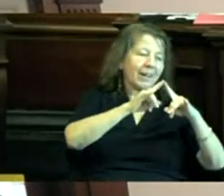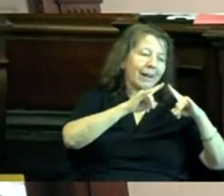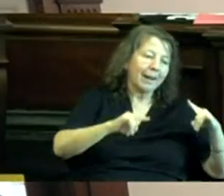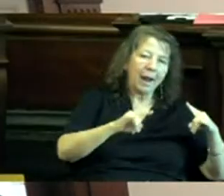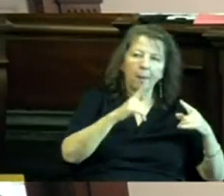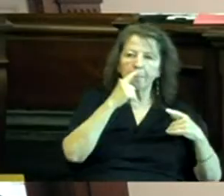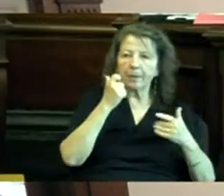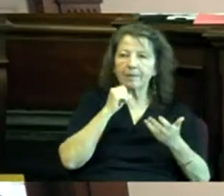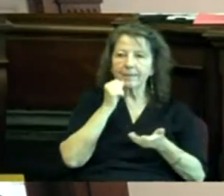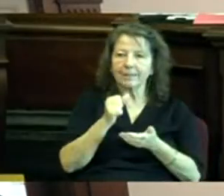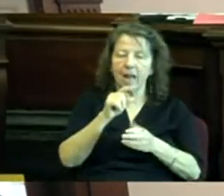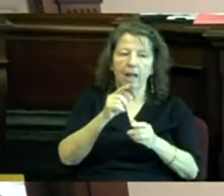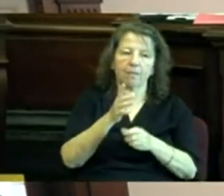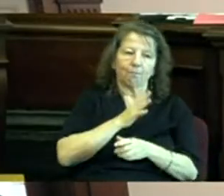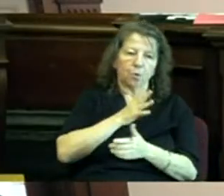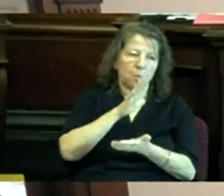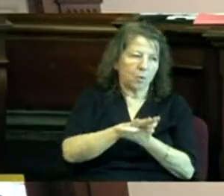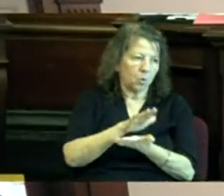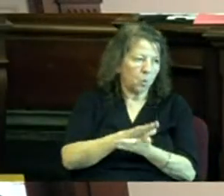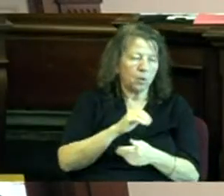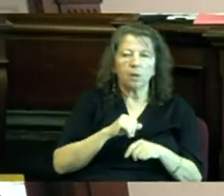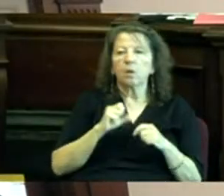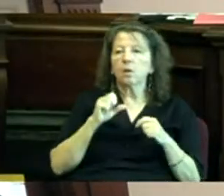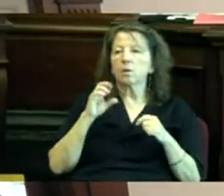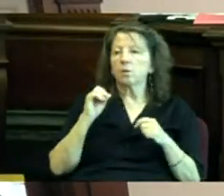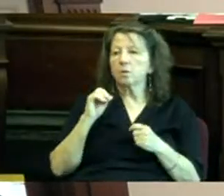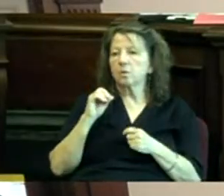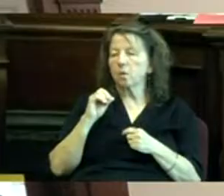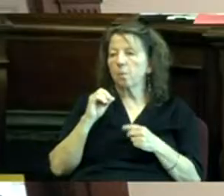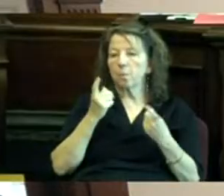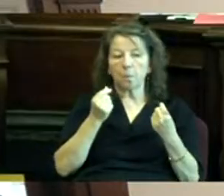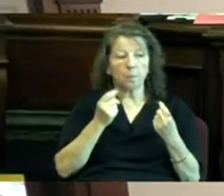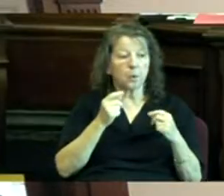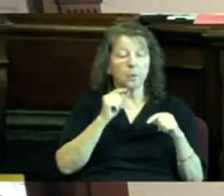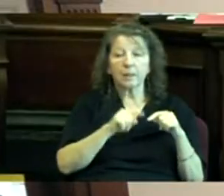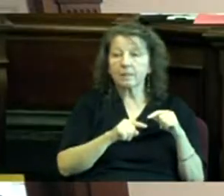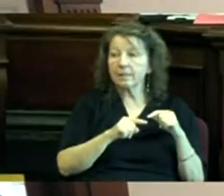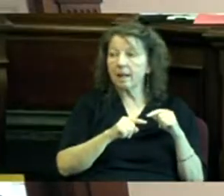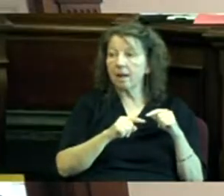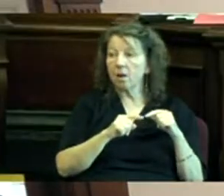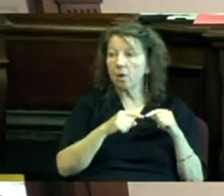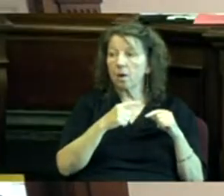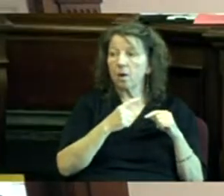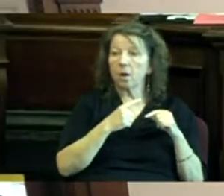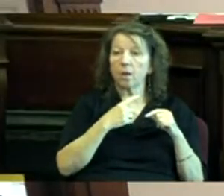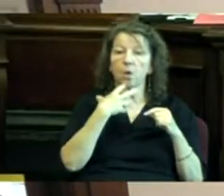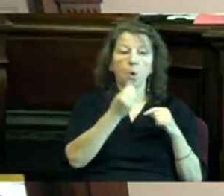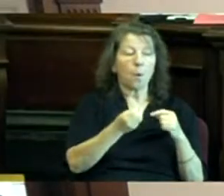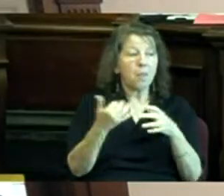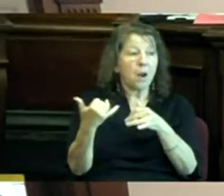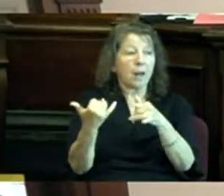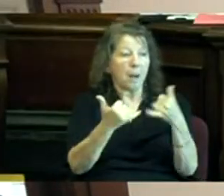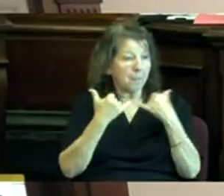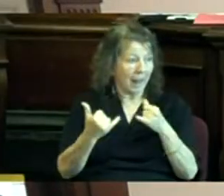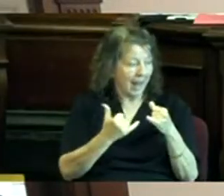some intensive training. And we we're calling it a camp because it's not summer school. So part